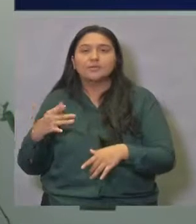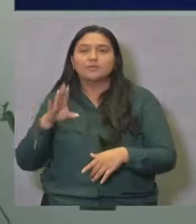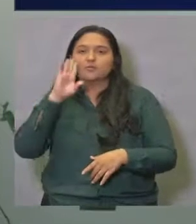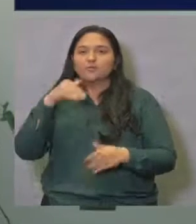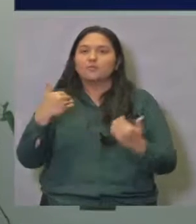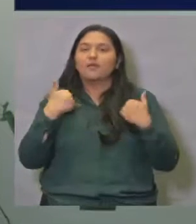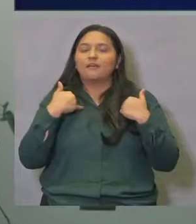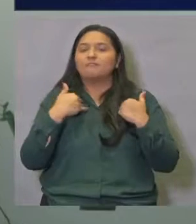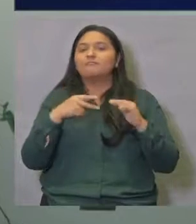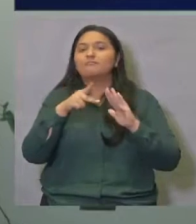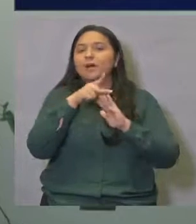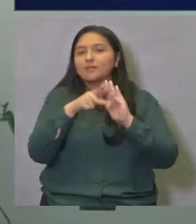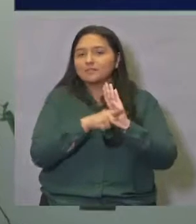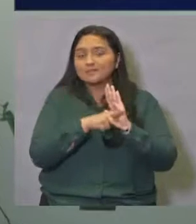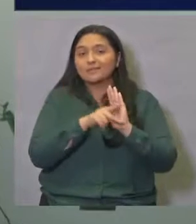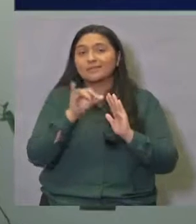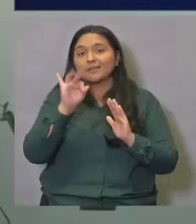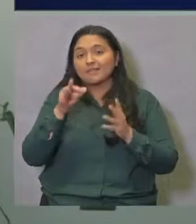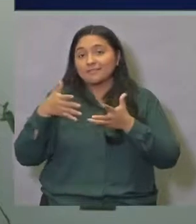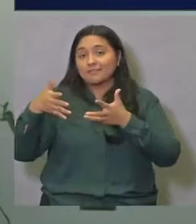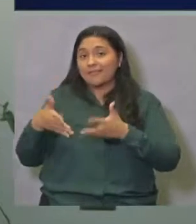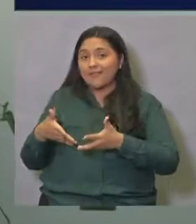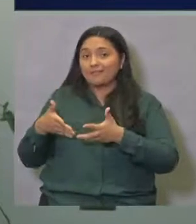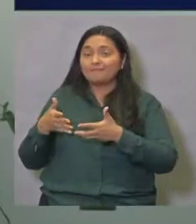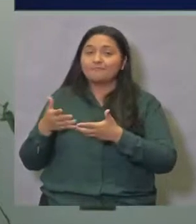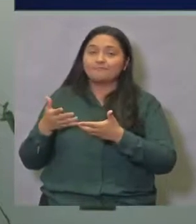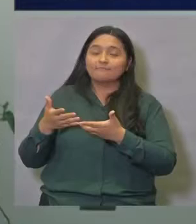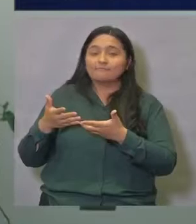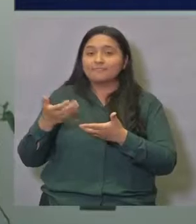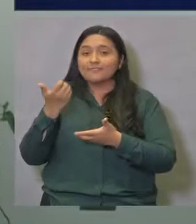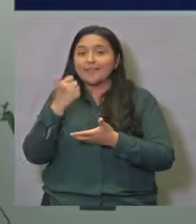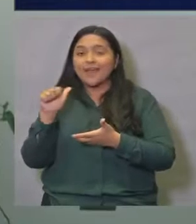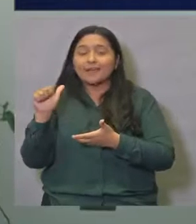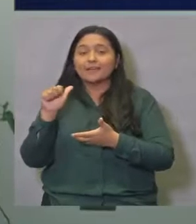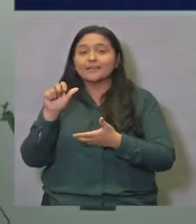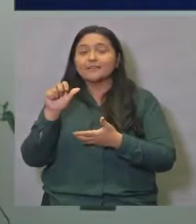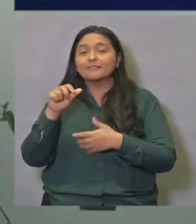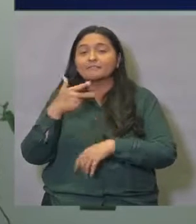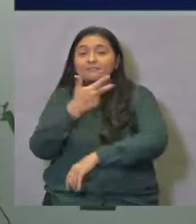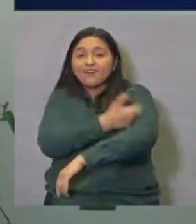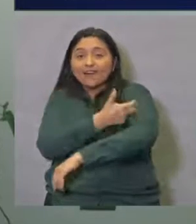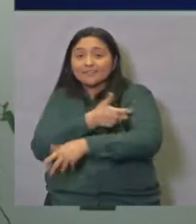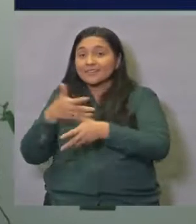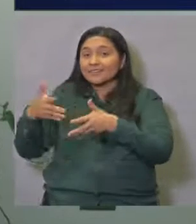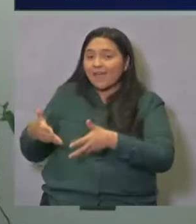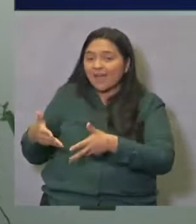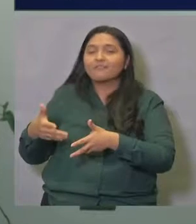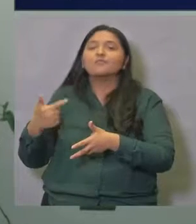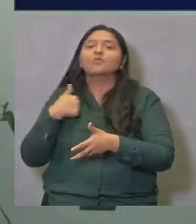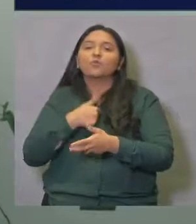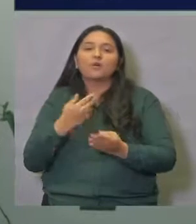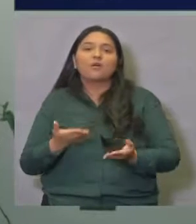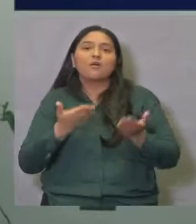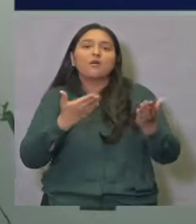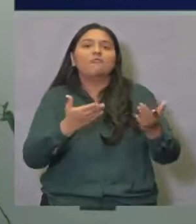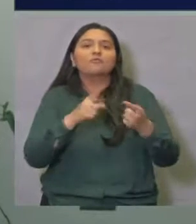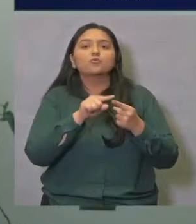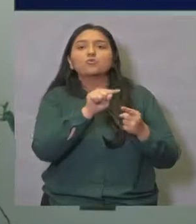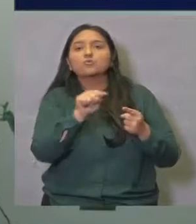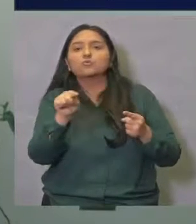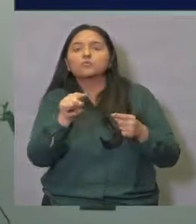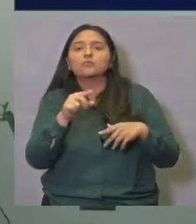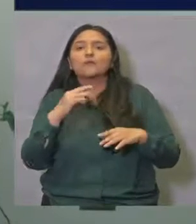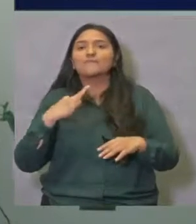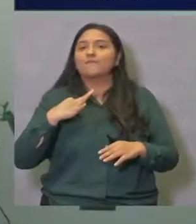THOSE ARE USUALLY, AS WE YOU